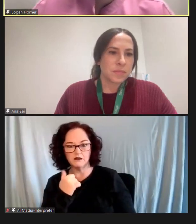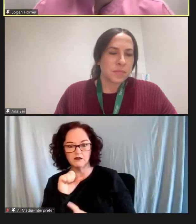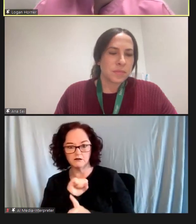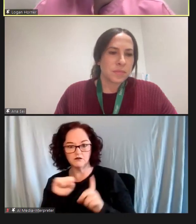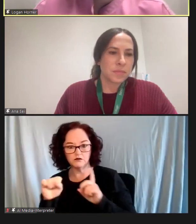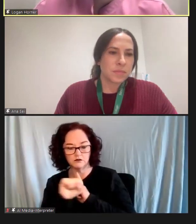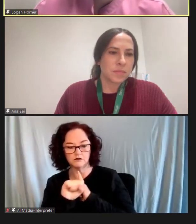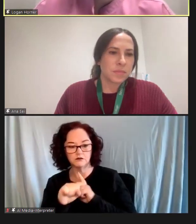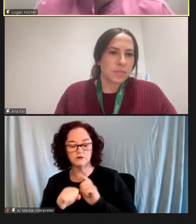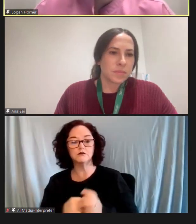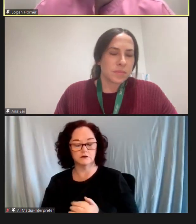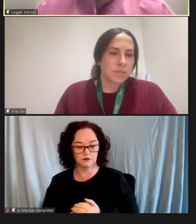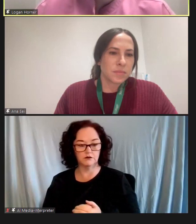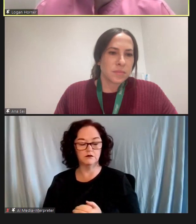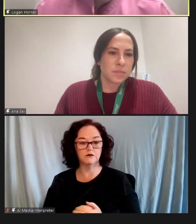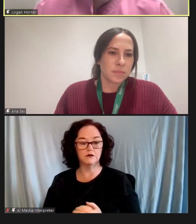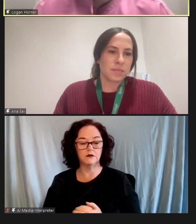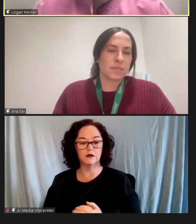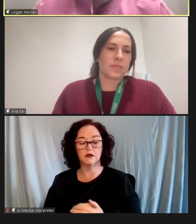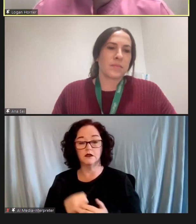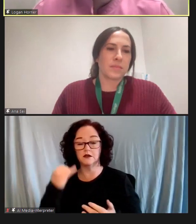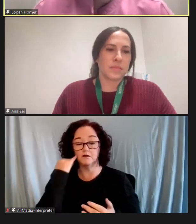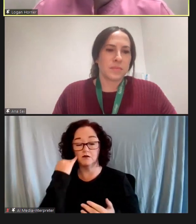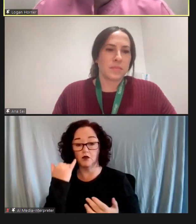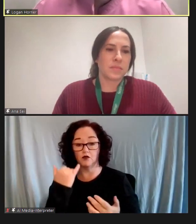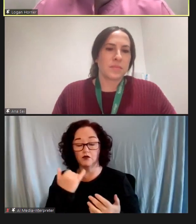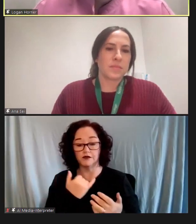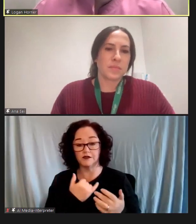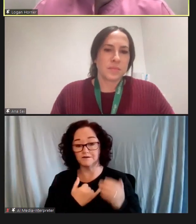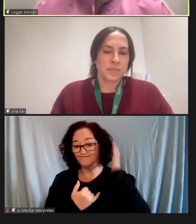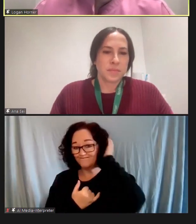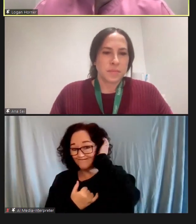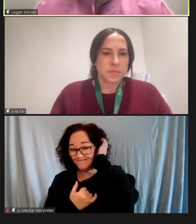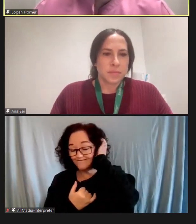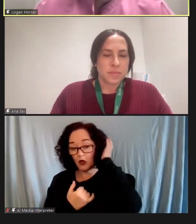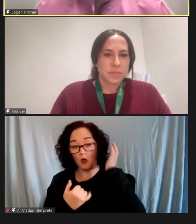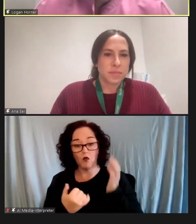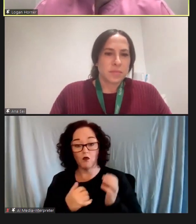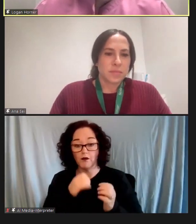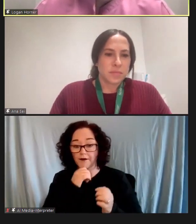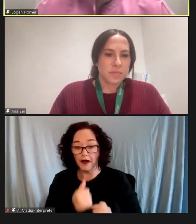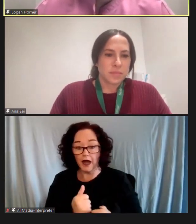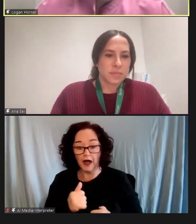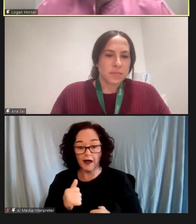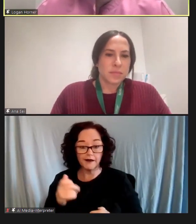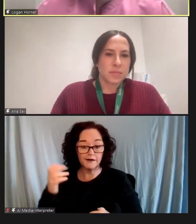is compromised or we're not wearing a